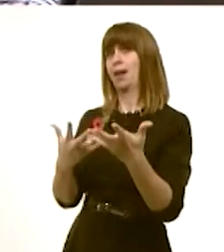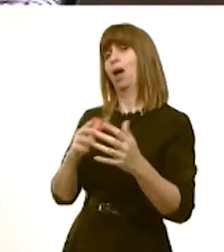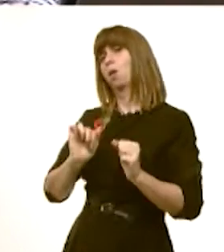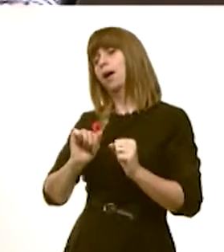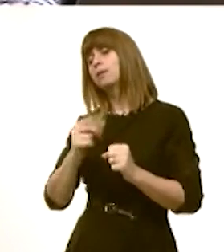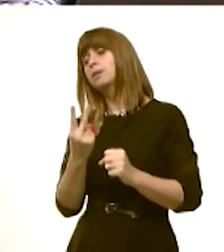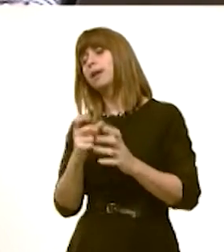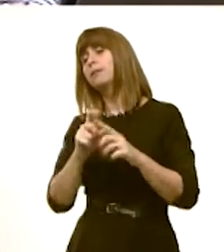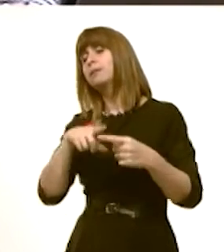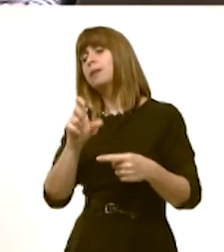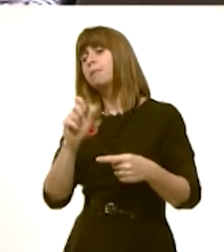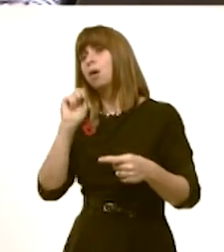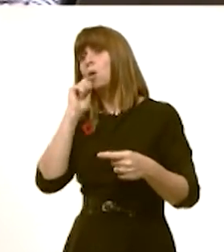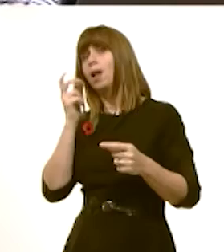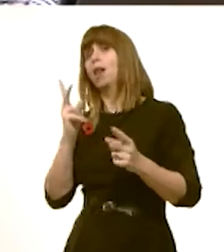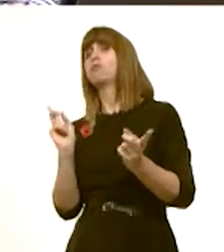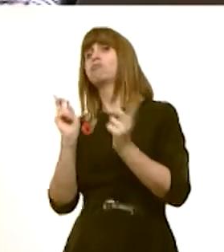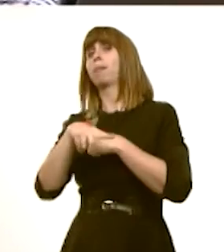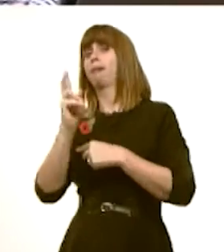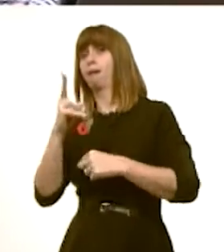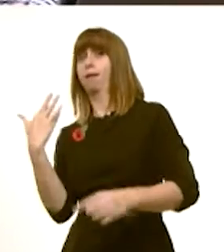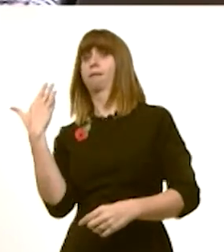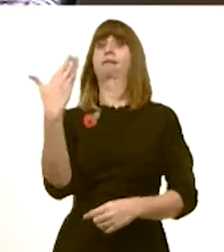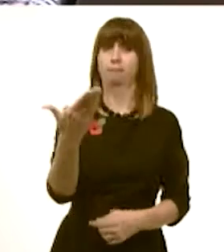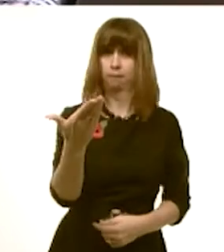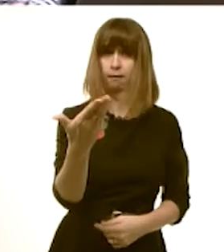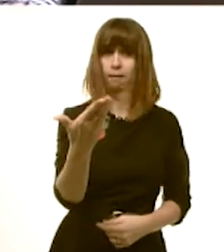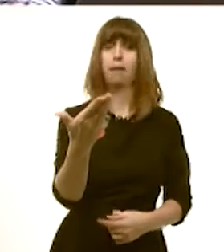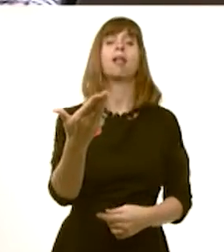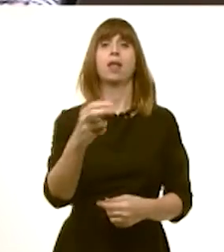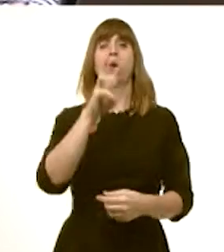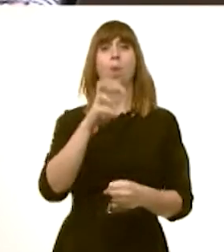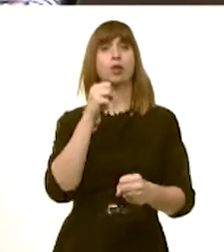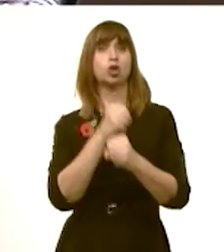to submit a rejoinder to the court and, to that end, Welsh Government officials are working